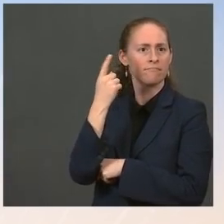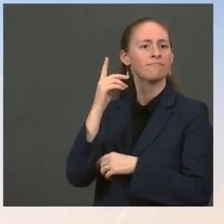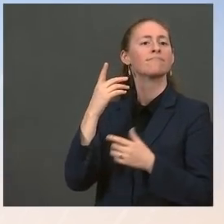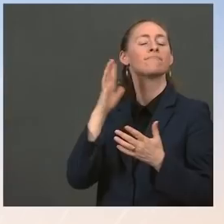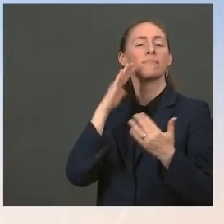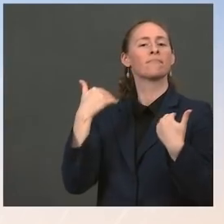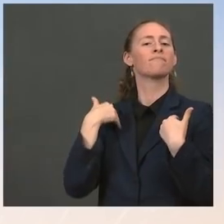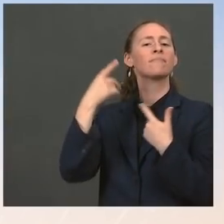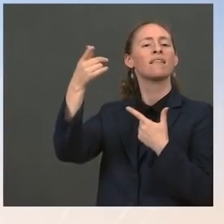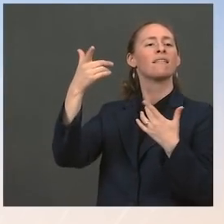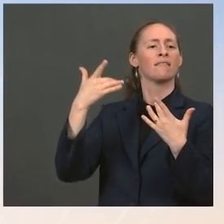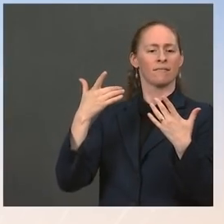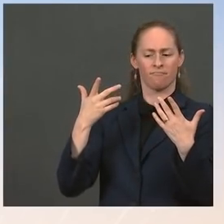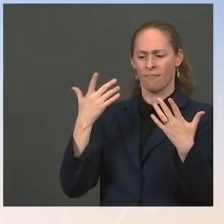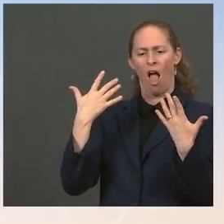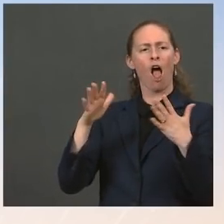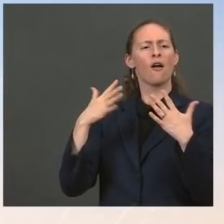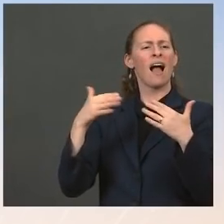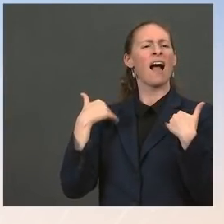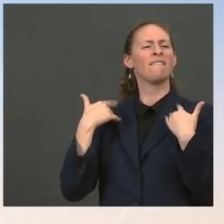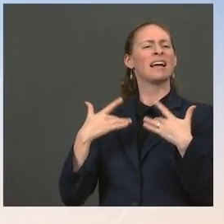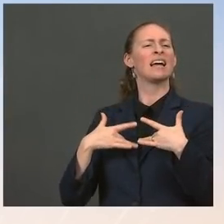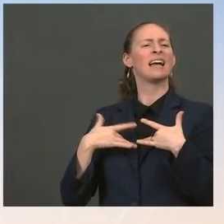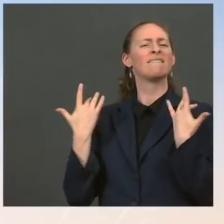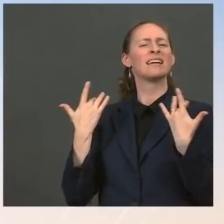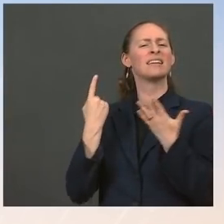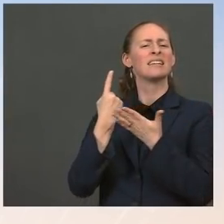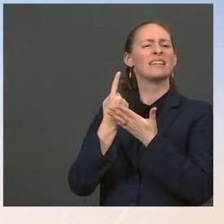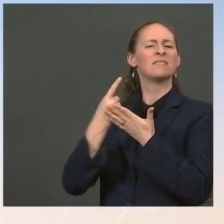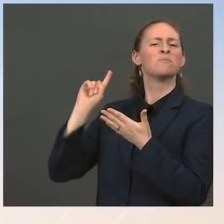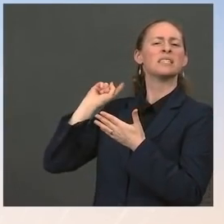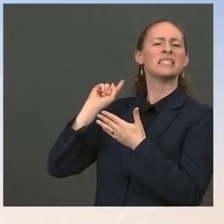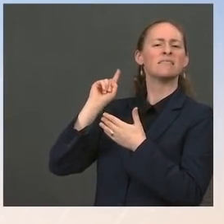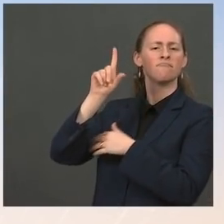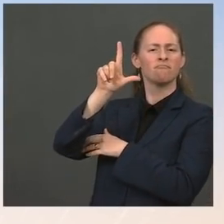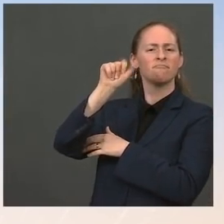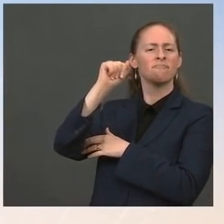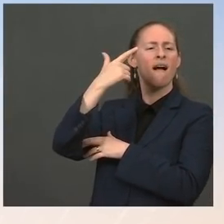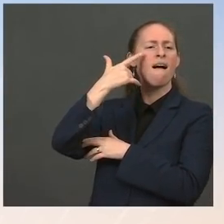at an art gallery event that featured the artwork of the President's son, Hunter.